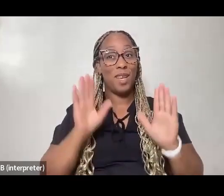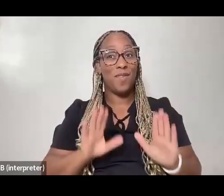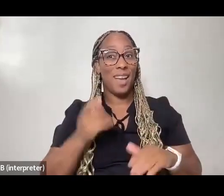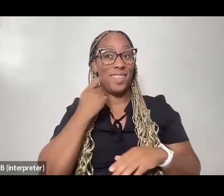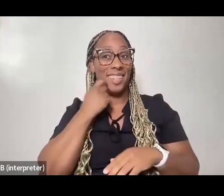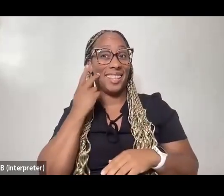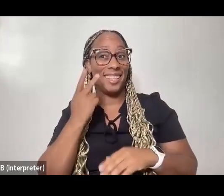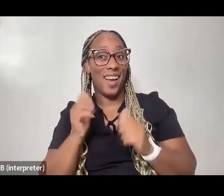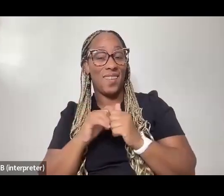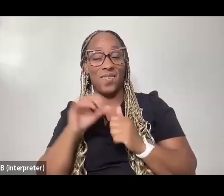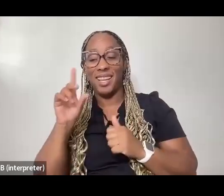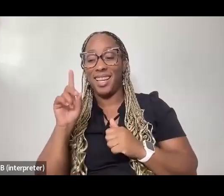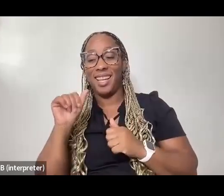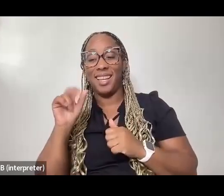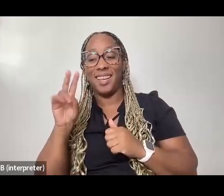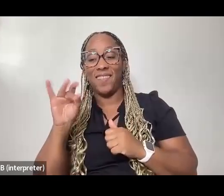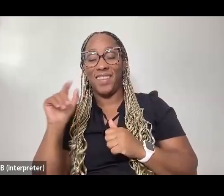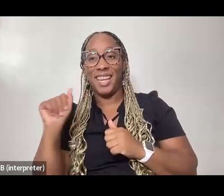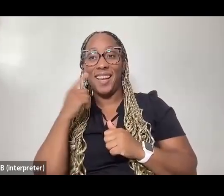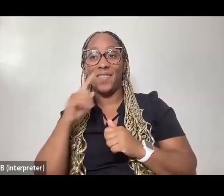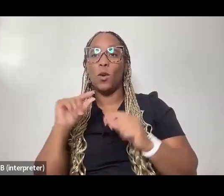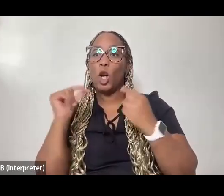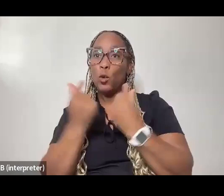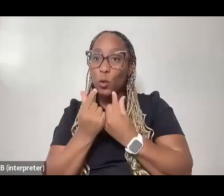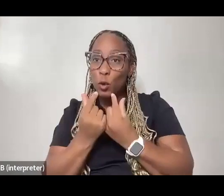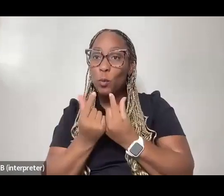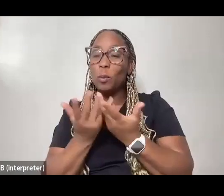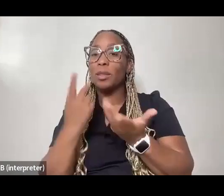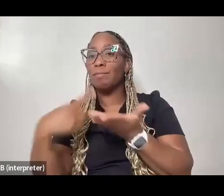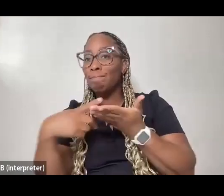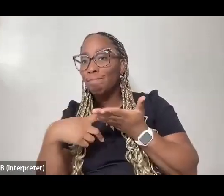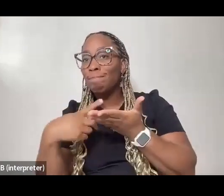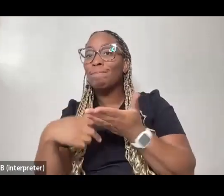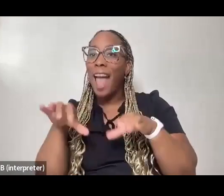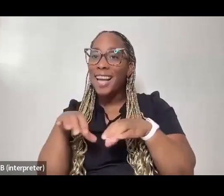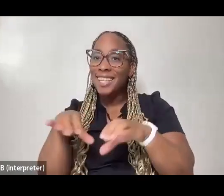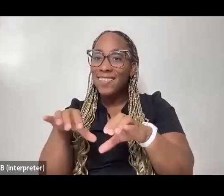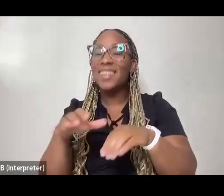Davita for group interactions and just activities to -- for